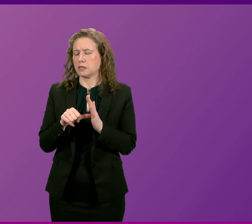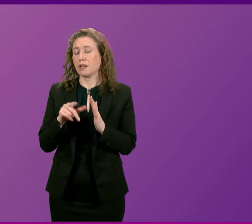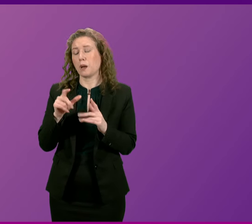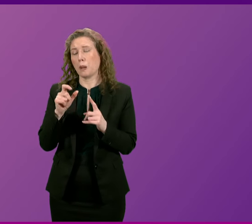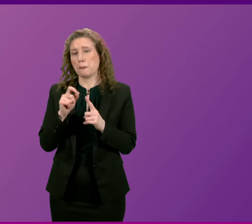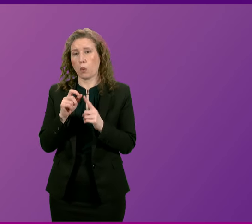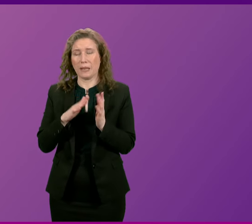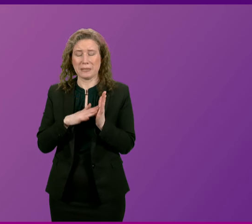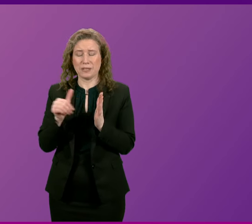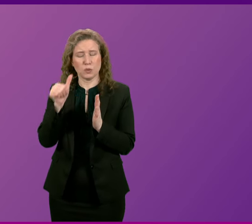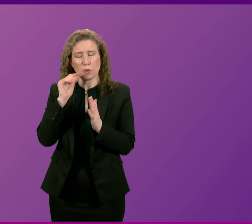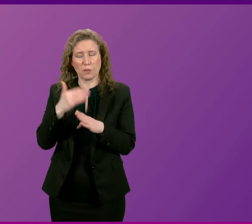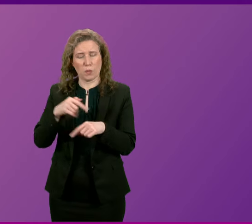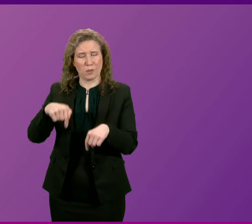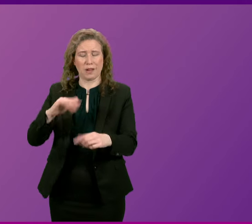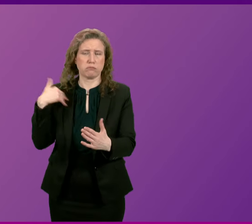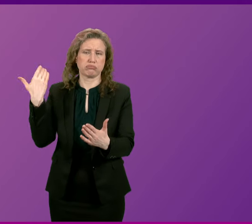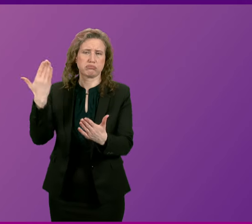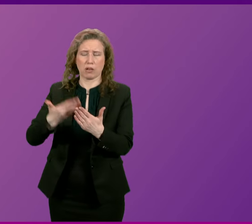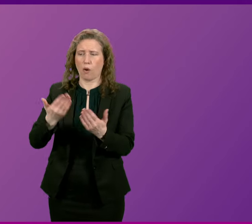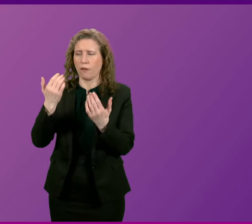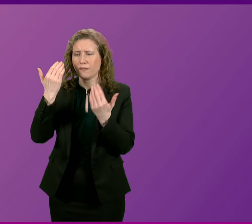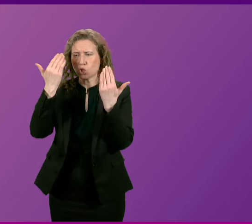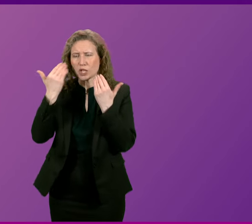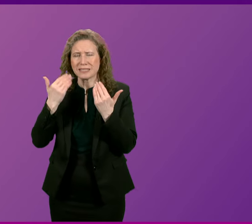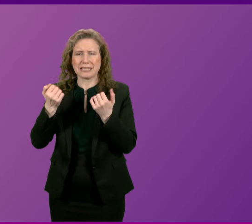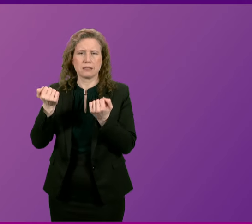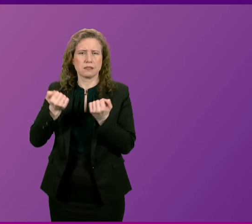From her long service in the Parliament’s justice committees, Pauline McNeill will understand that